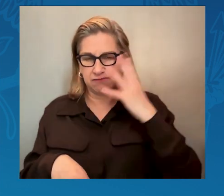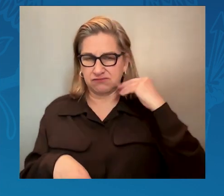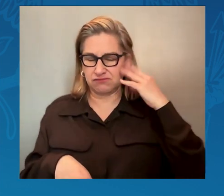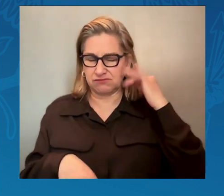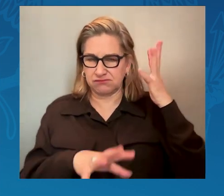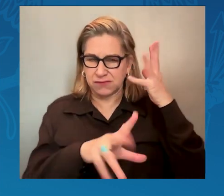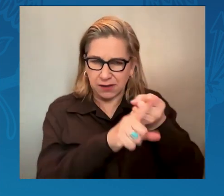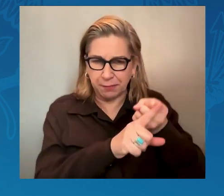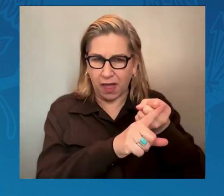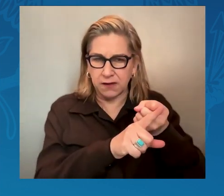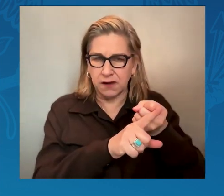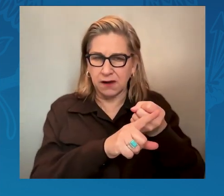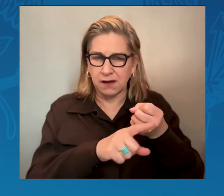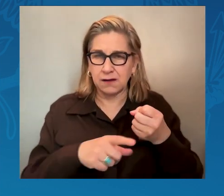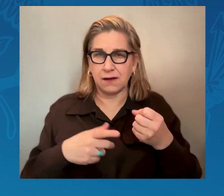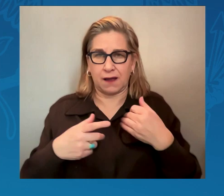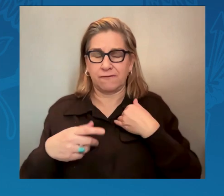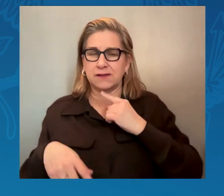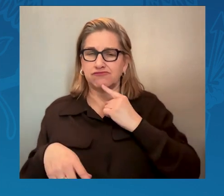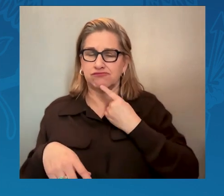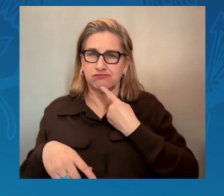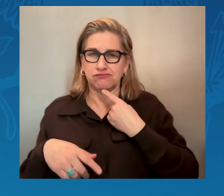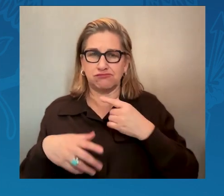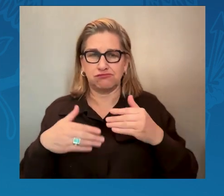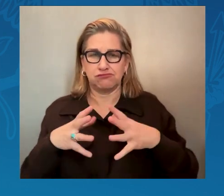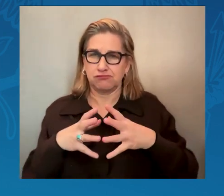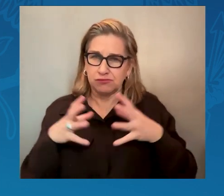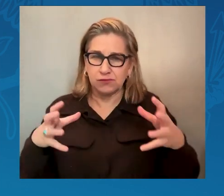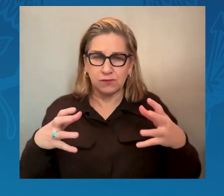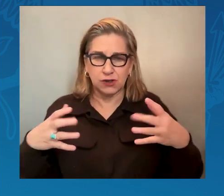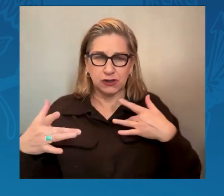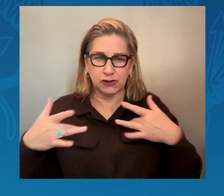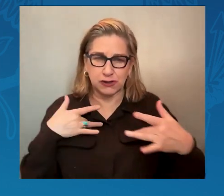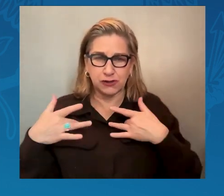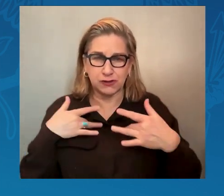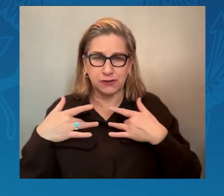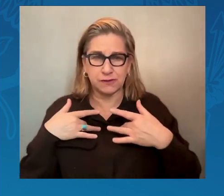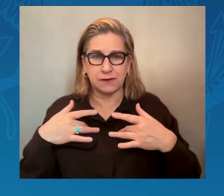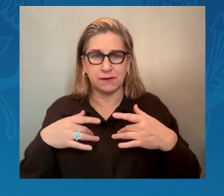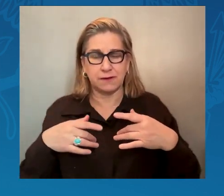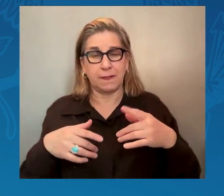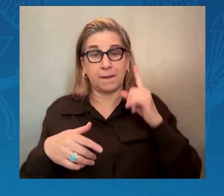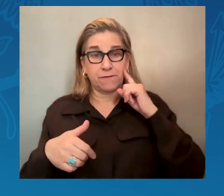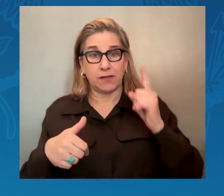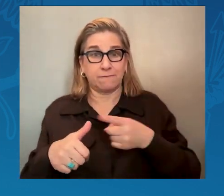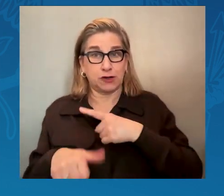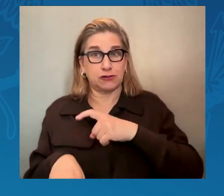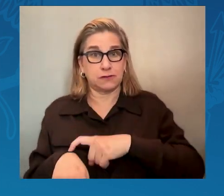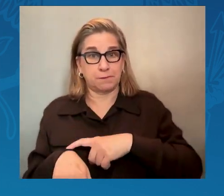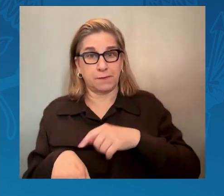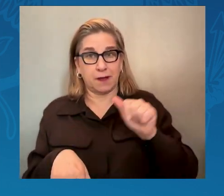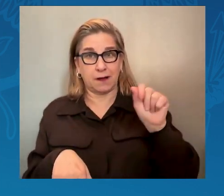But this is the first time that any administration has at this level convened the cabinet,